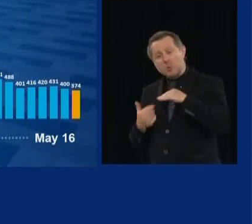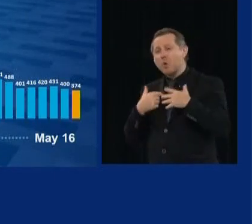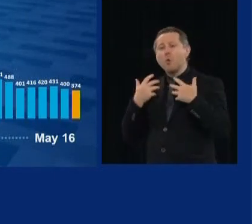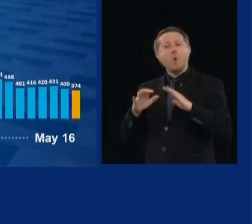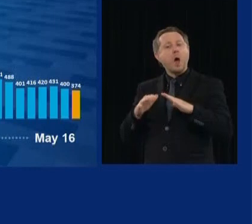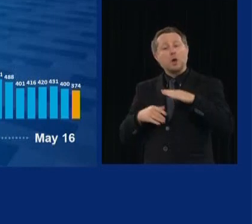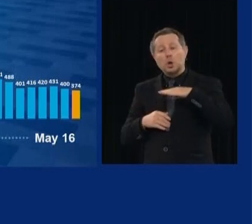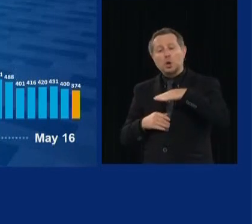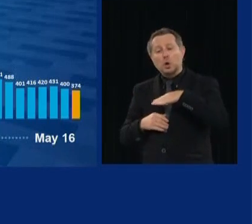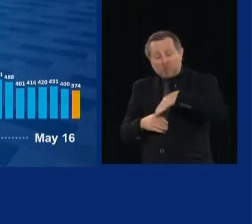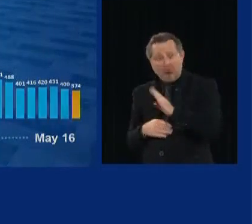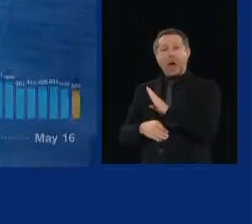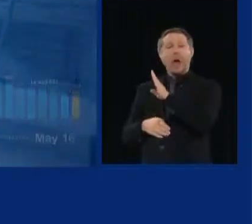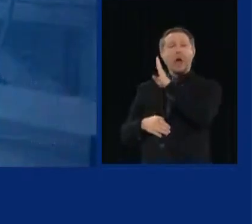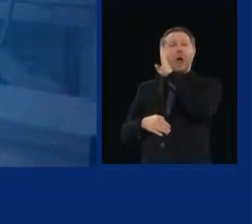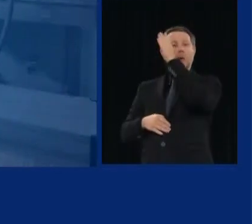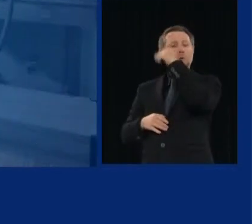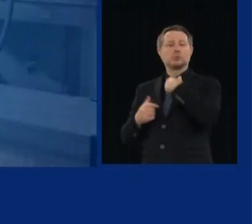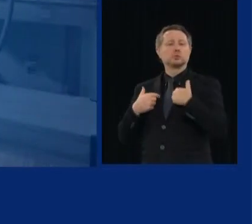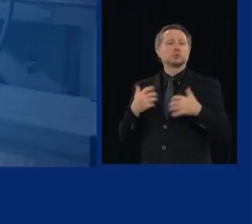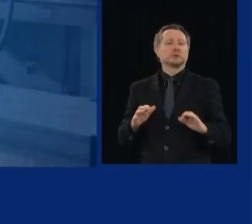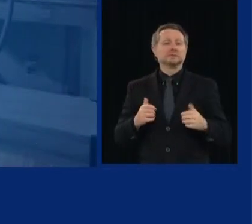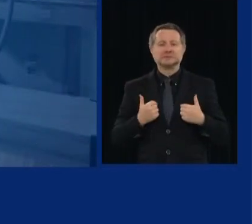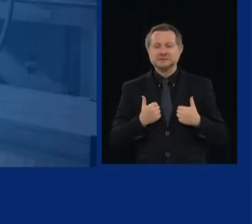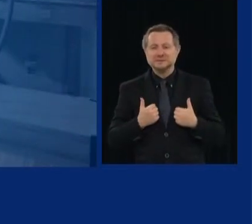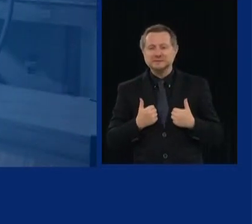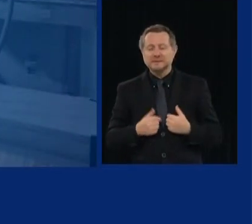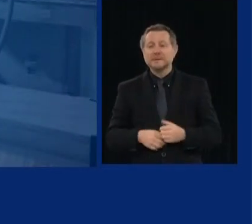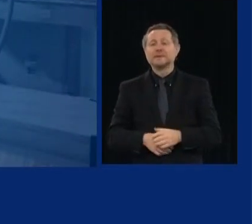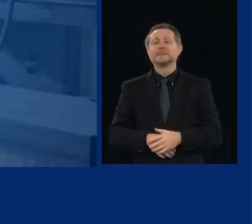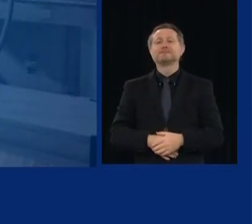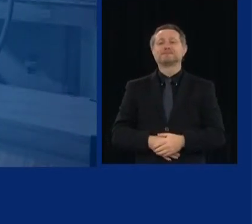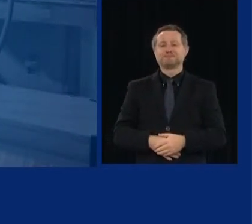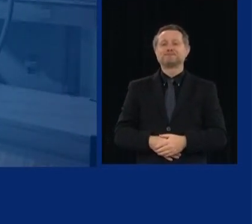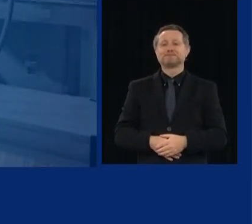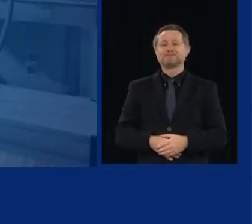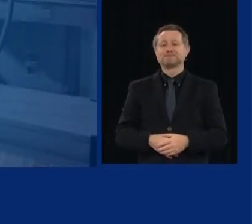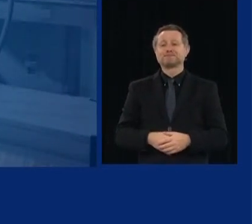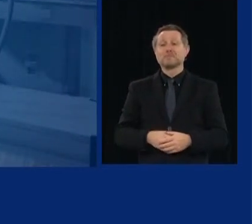THAT'S WHY THOSE SPIKES ARE